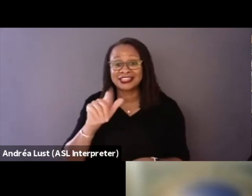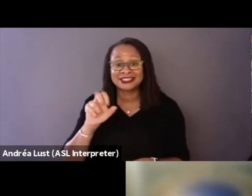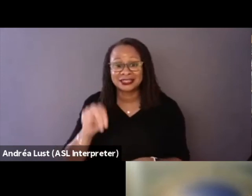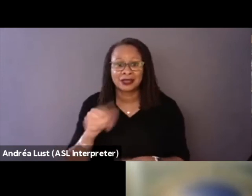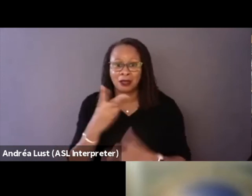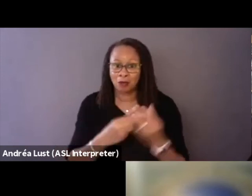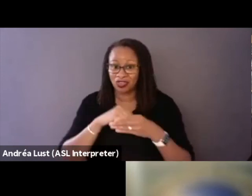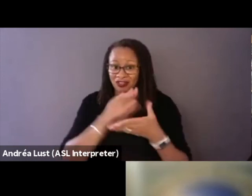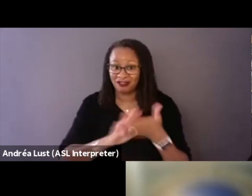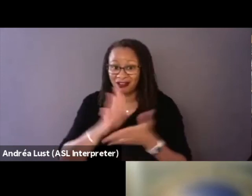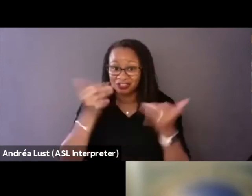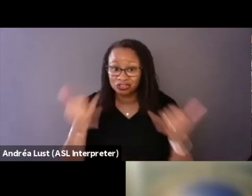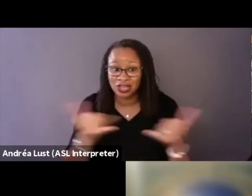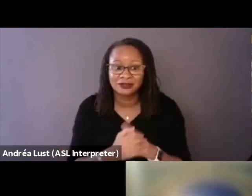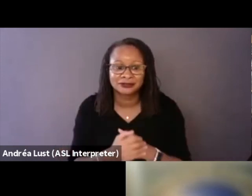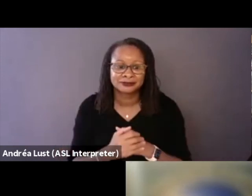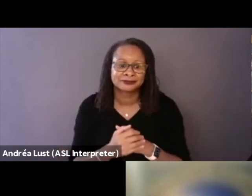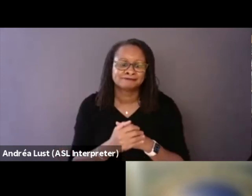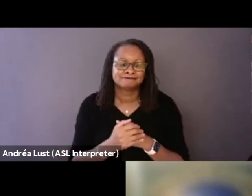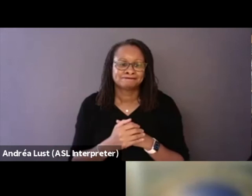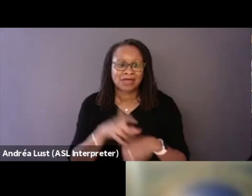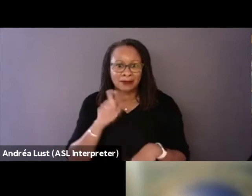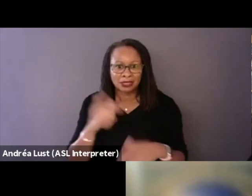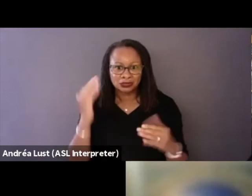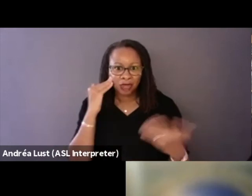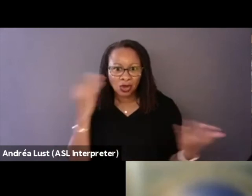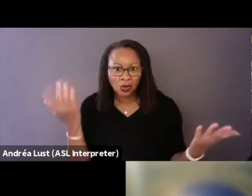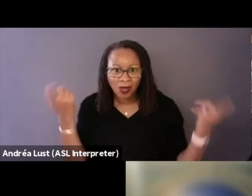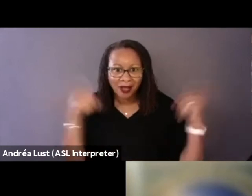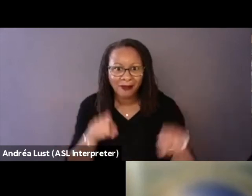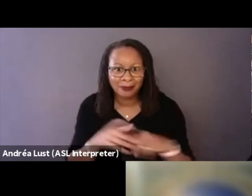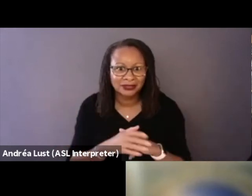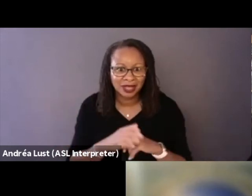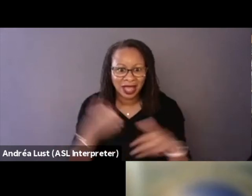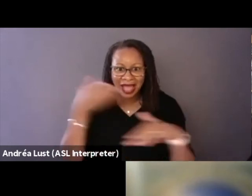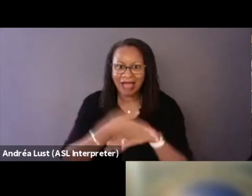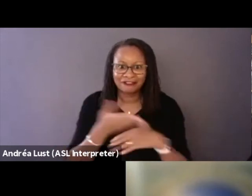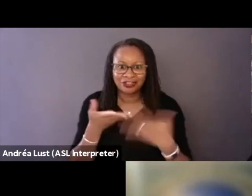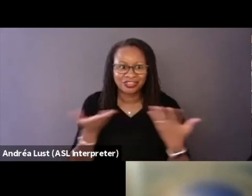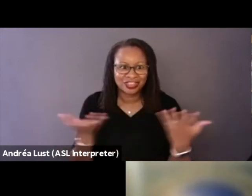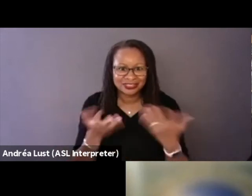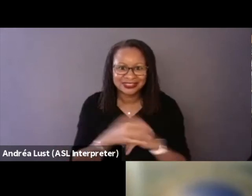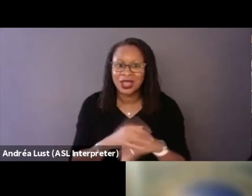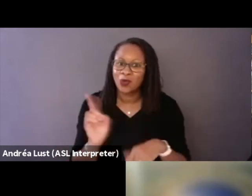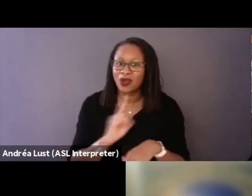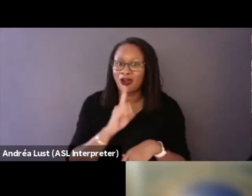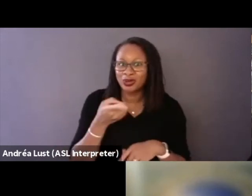And I have to know what happened to y'all after this, right? Like, where are you now?